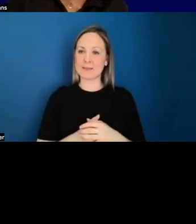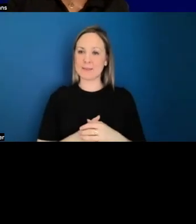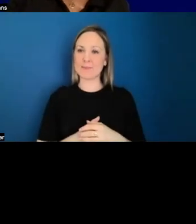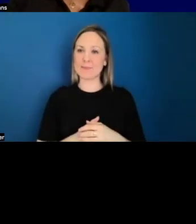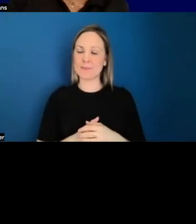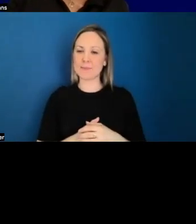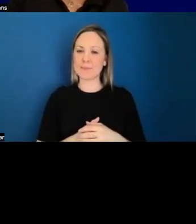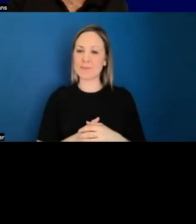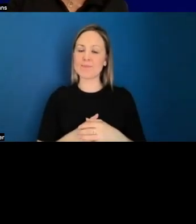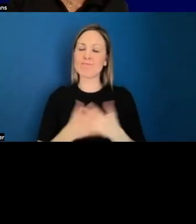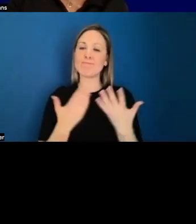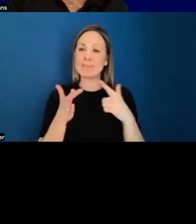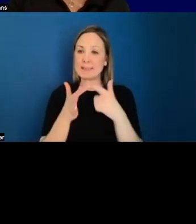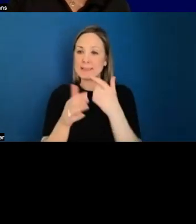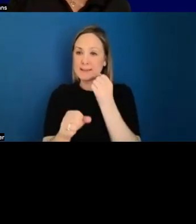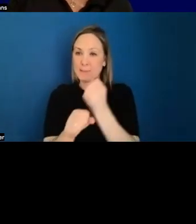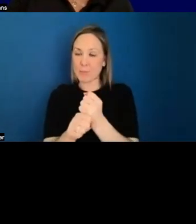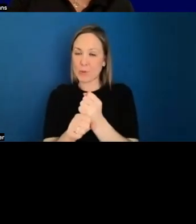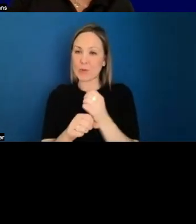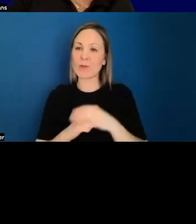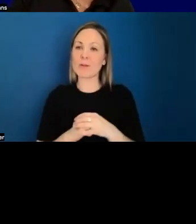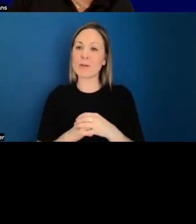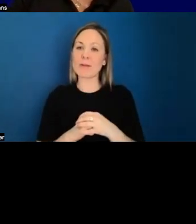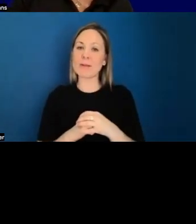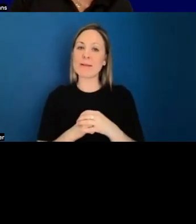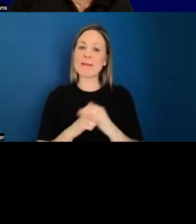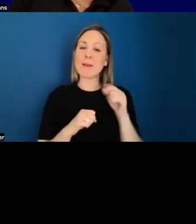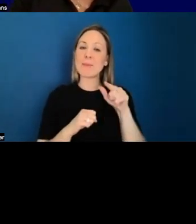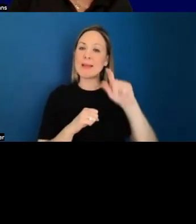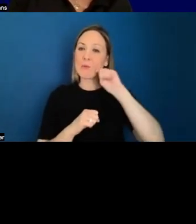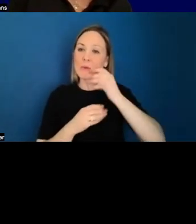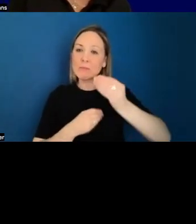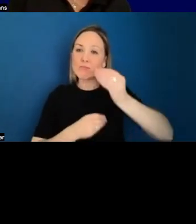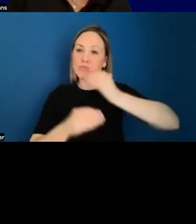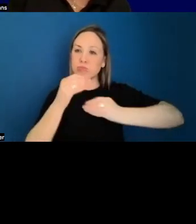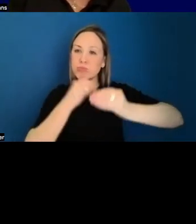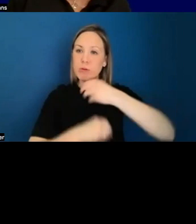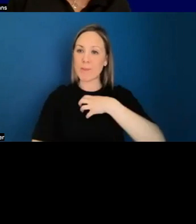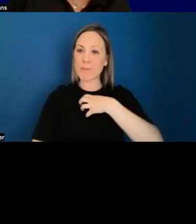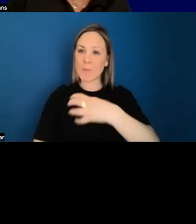For instance, they may eat more than others to avoid feeling hunger pains